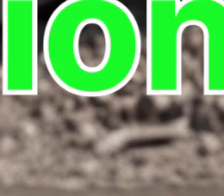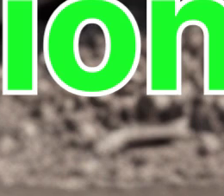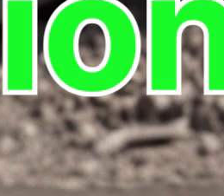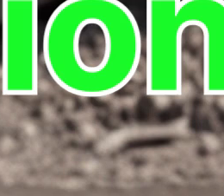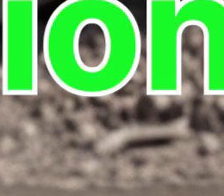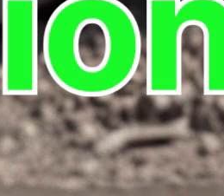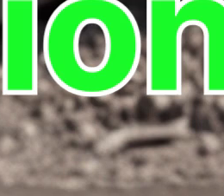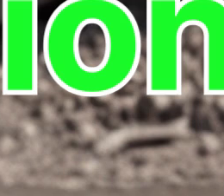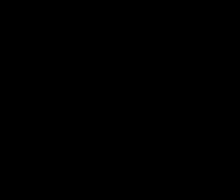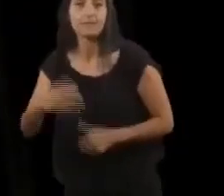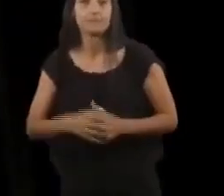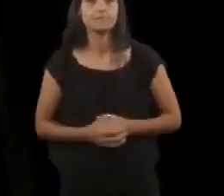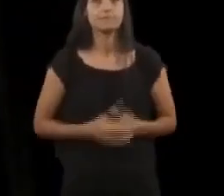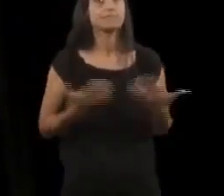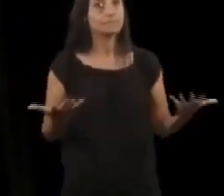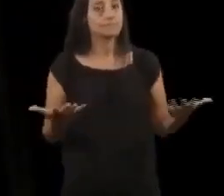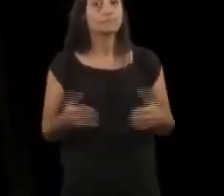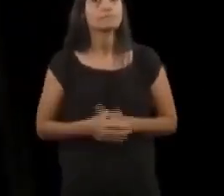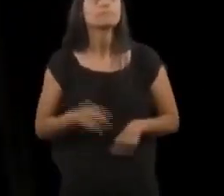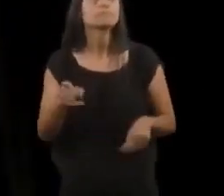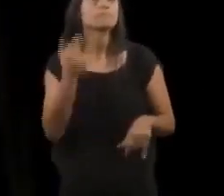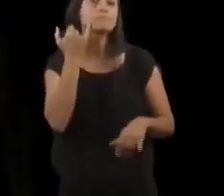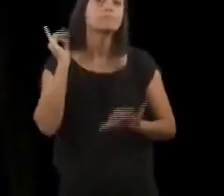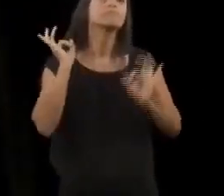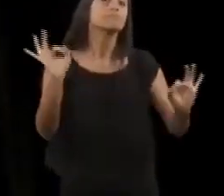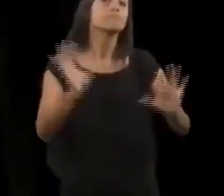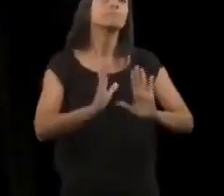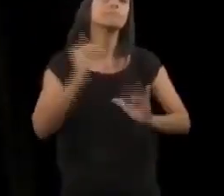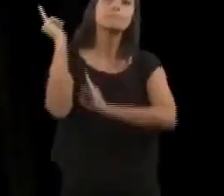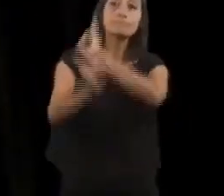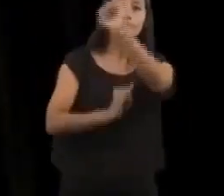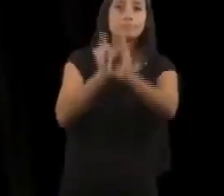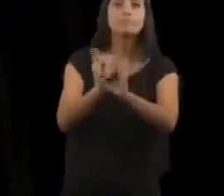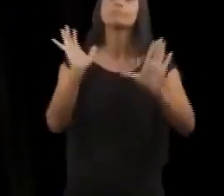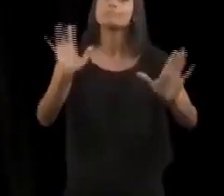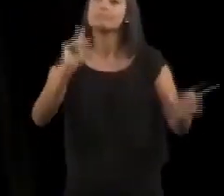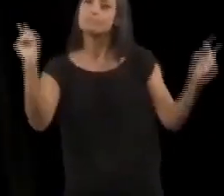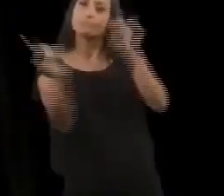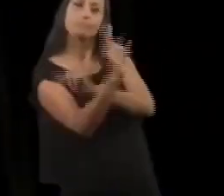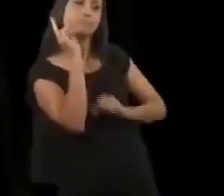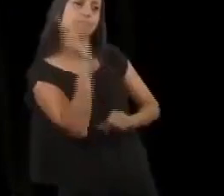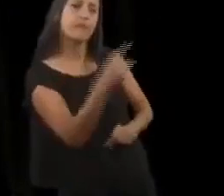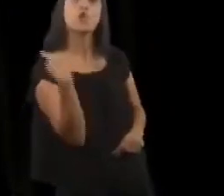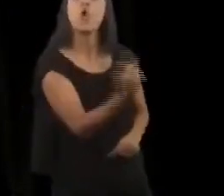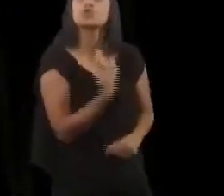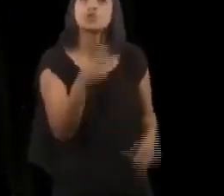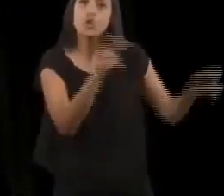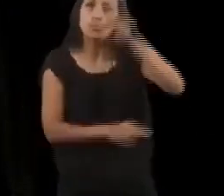these clips. Having said this, we went to control the amount of money because in our